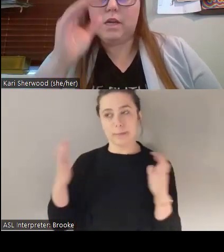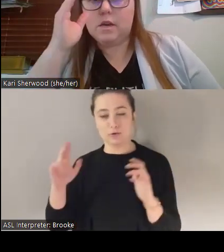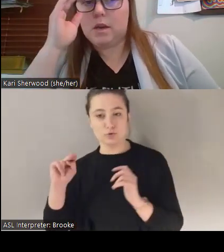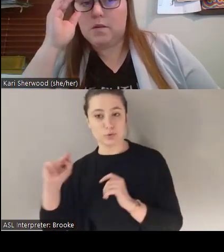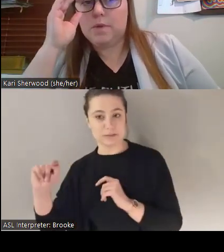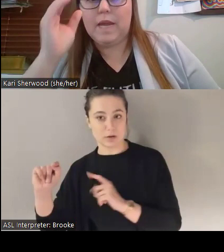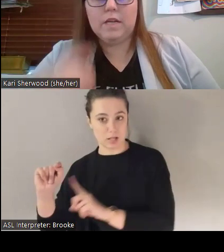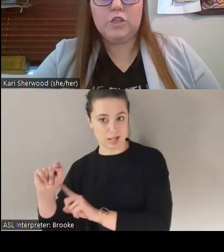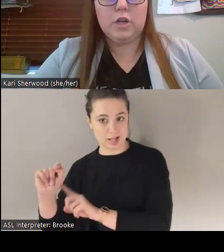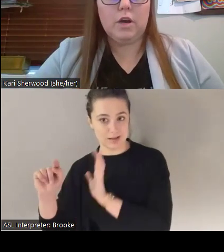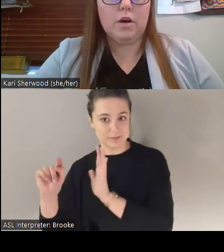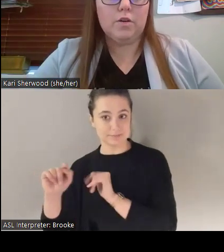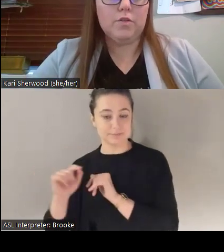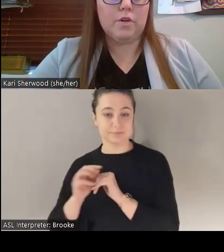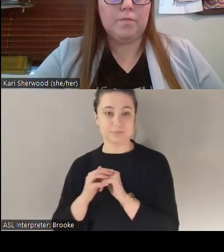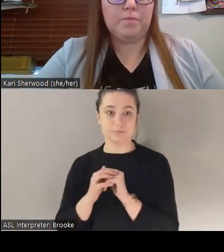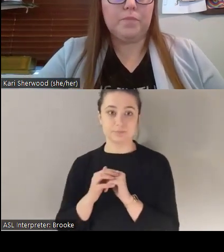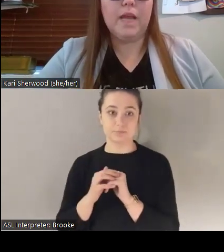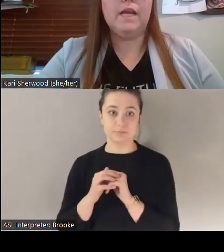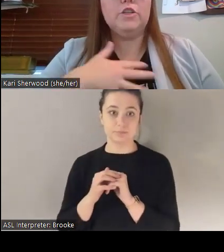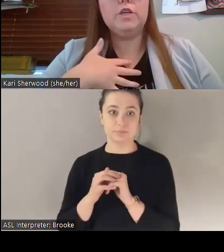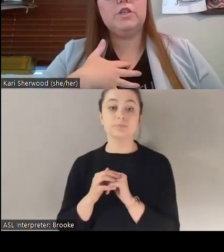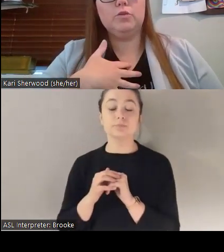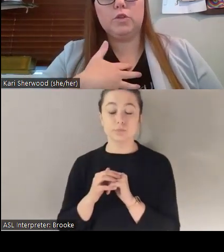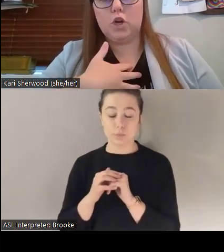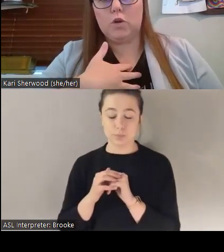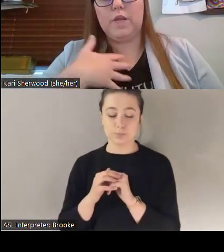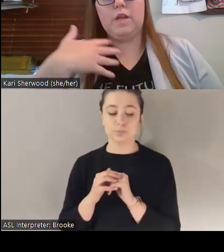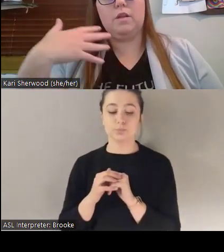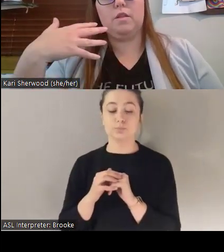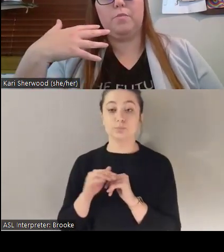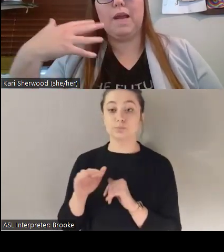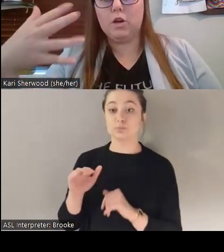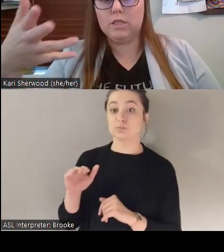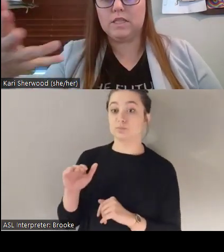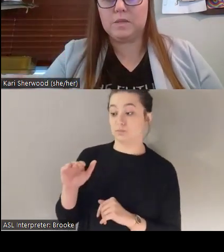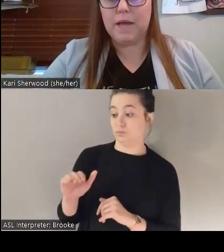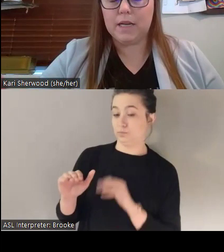The age that children are when the parent suspects